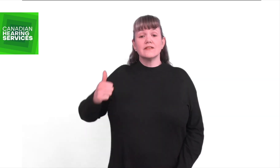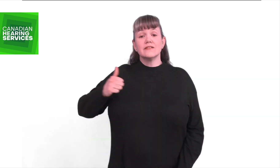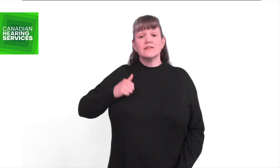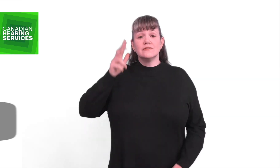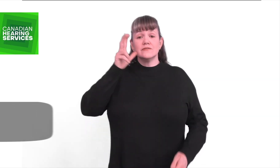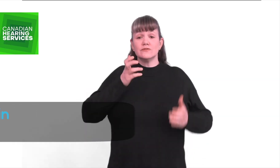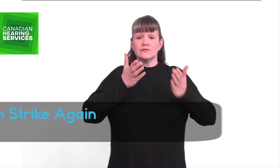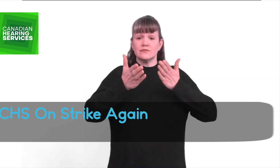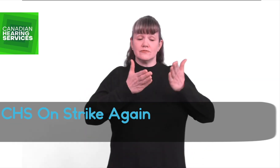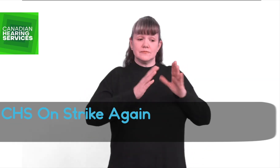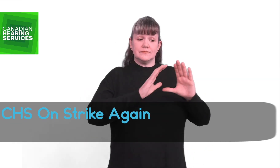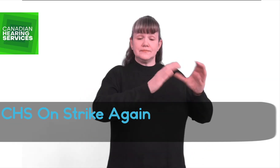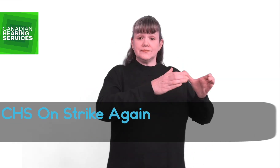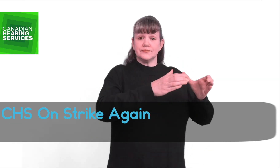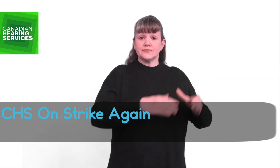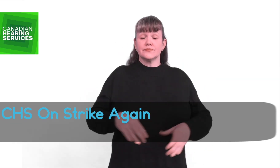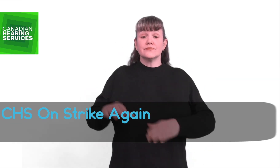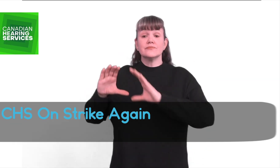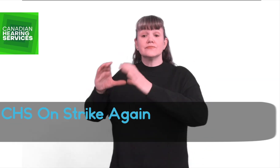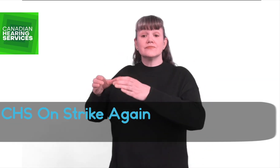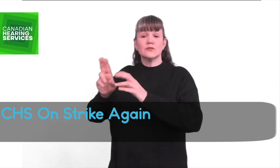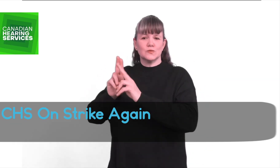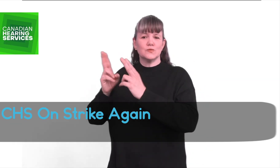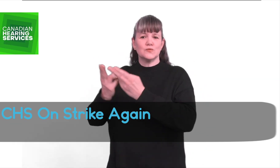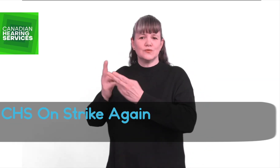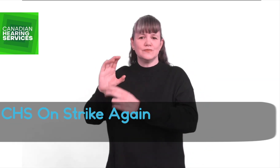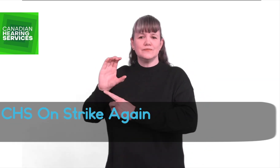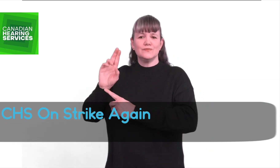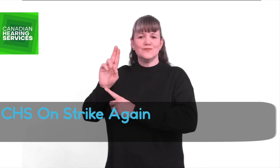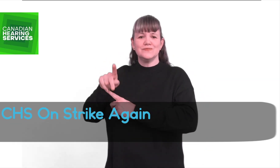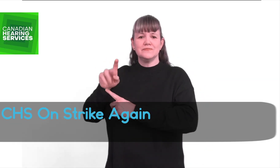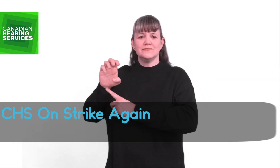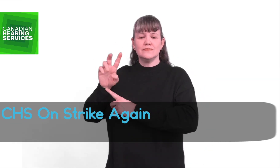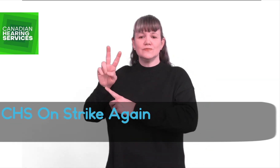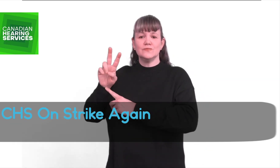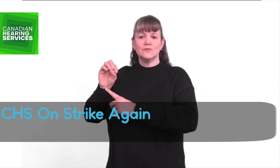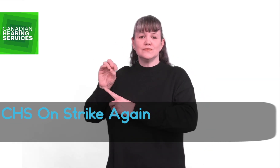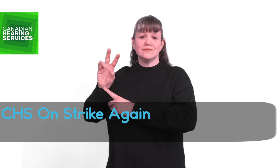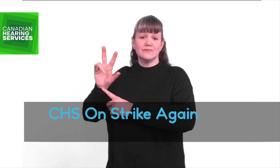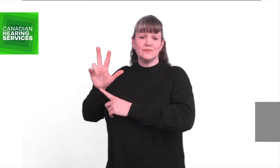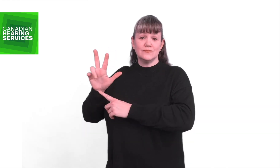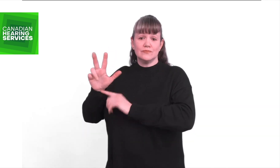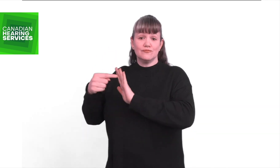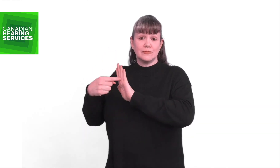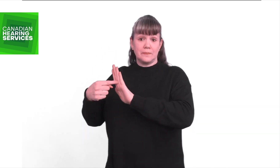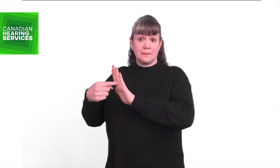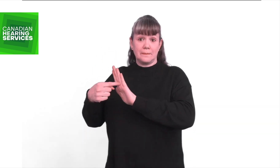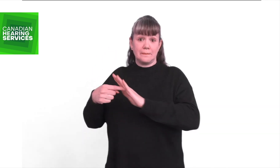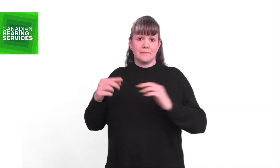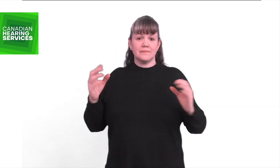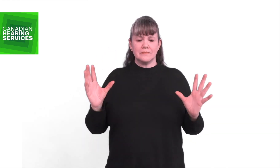Canadian Hearing Services and the union CUPE 2073 representatives have met